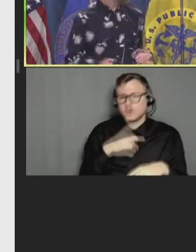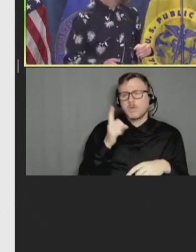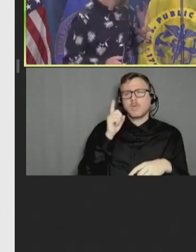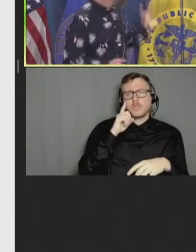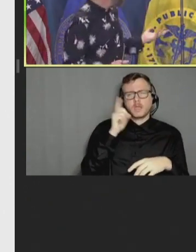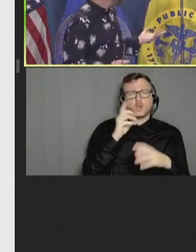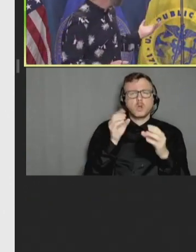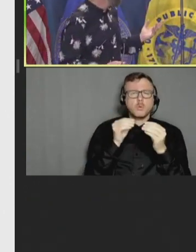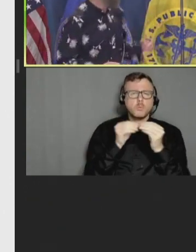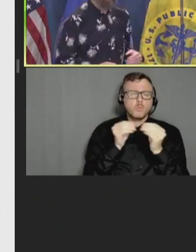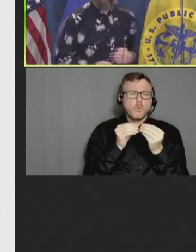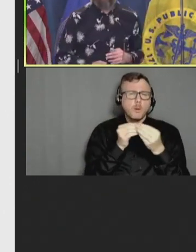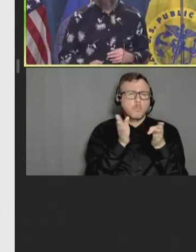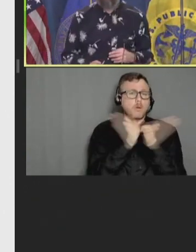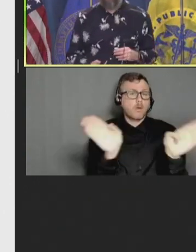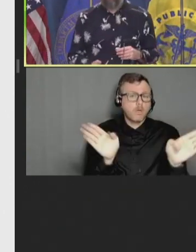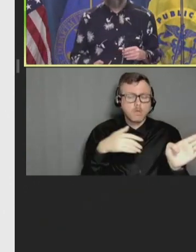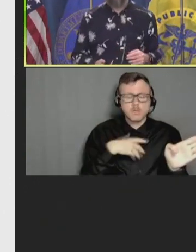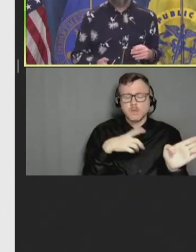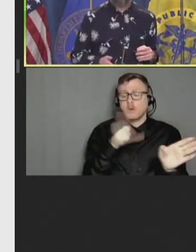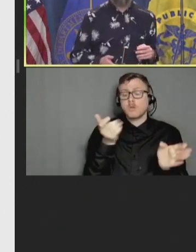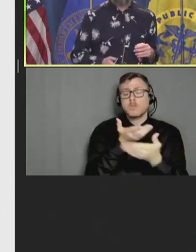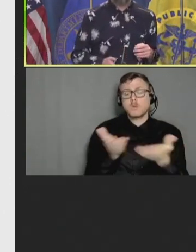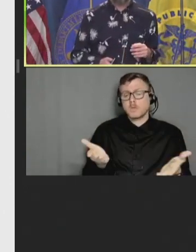Another thing that works really well with some of these projects